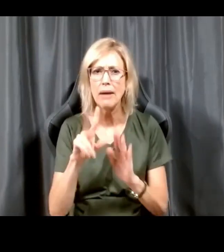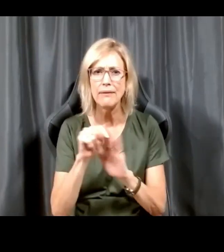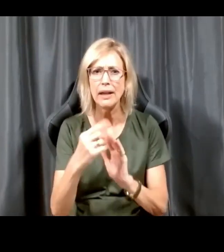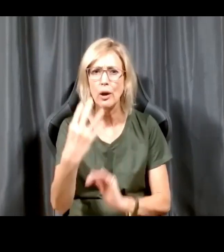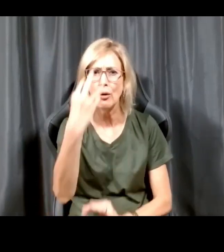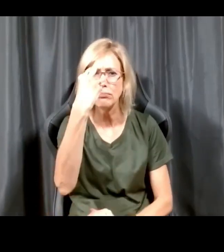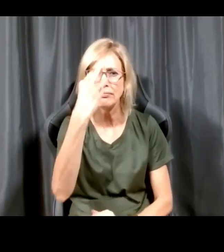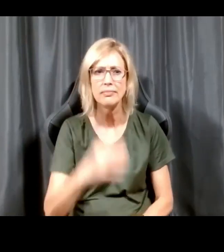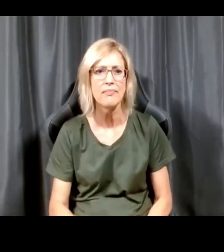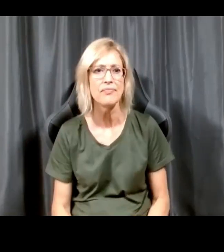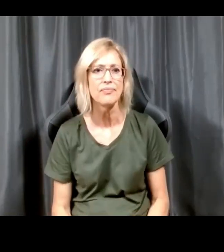»JENNIFER: Everybody is on the internet in Samoa. Everybody is at home. » olive: Yes. Everybody is remote learning. Everybody is on the internet.